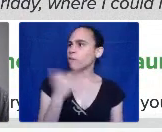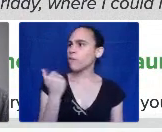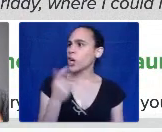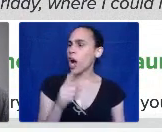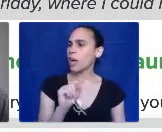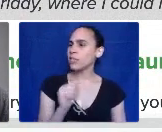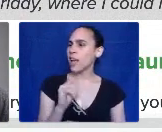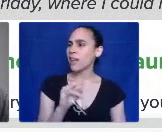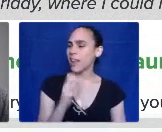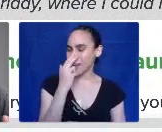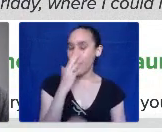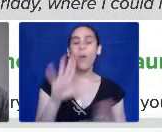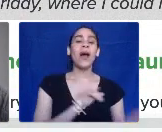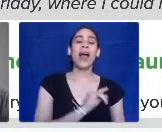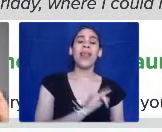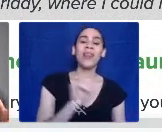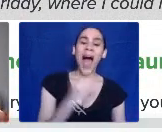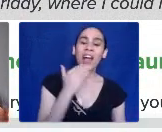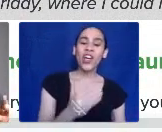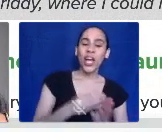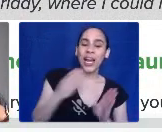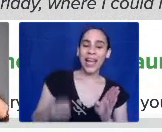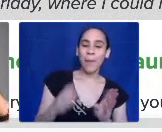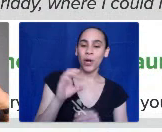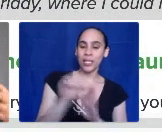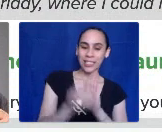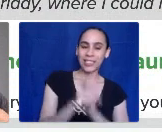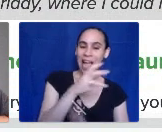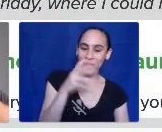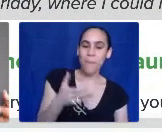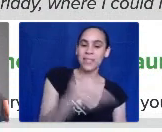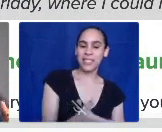like a good neighbor state farmers there right what is your kind of unique selling point that's